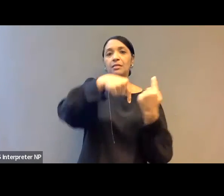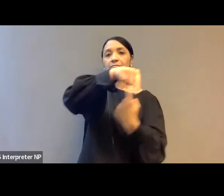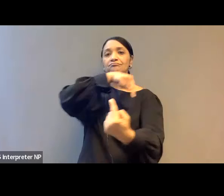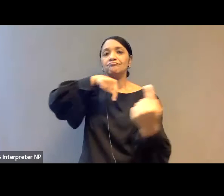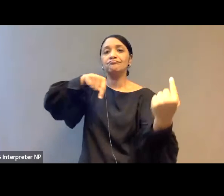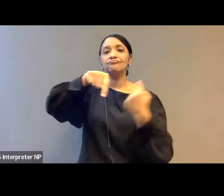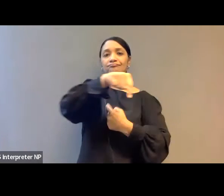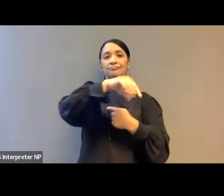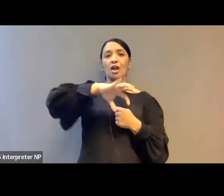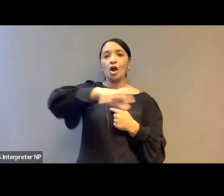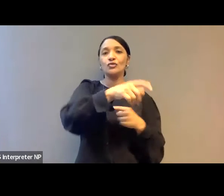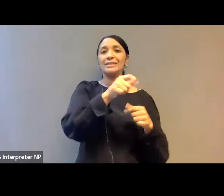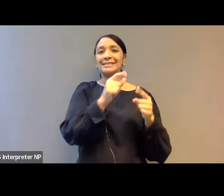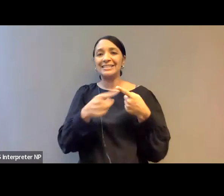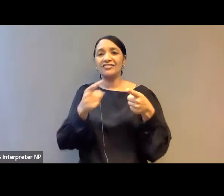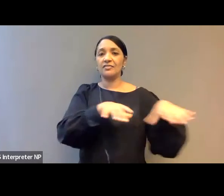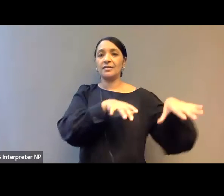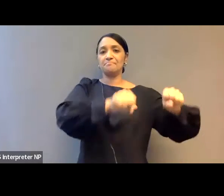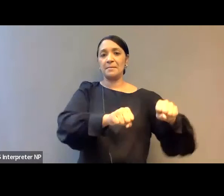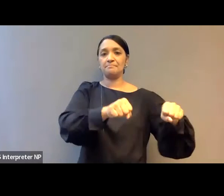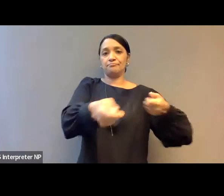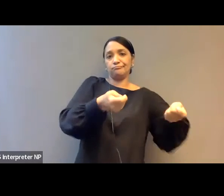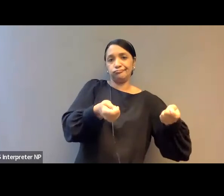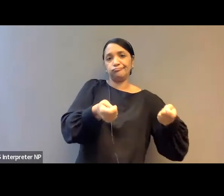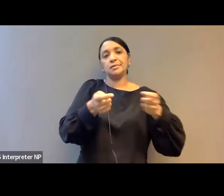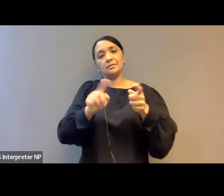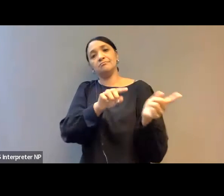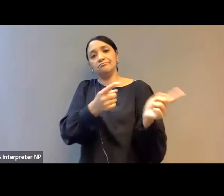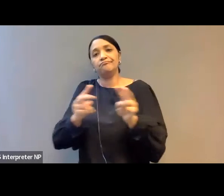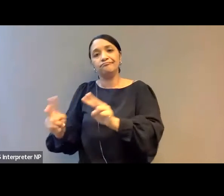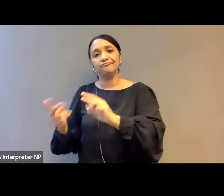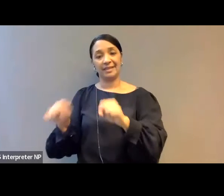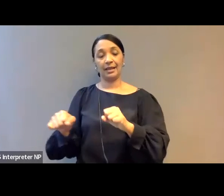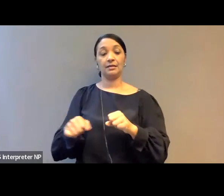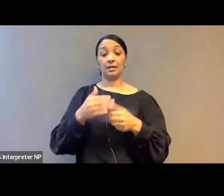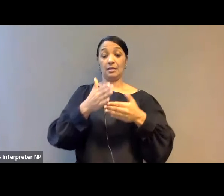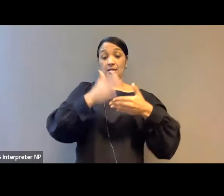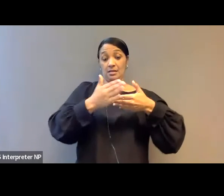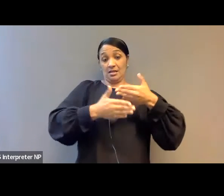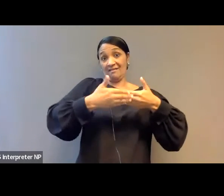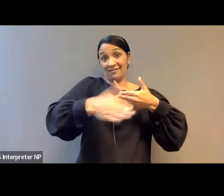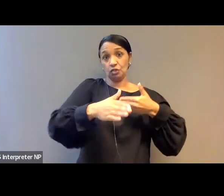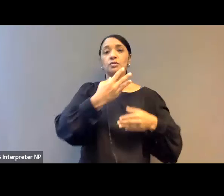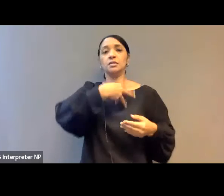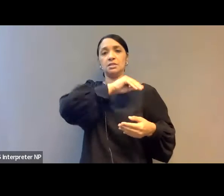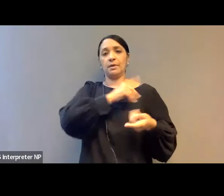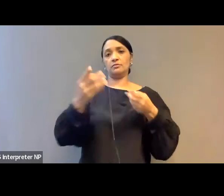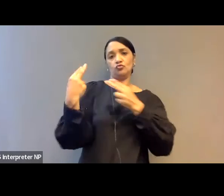that every 6 moths is led by a different country. Until the end of this year, Spain will be the president